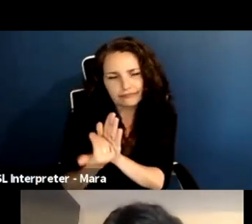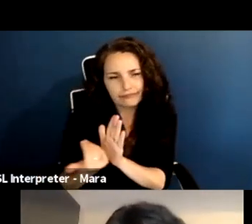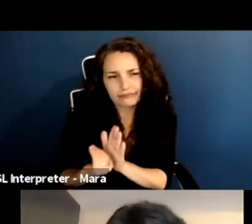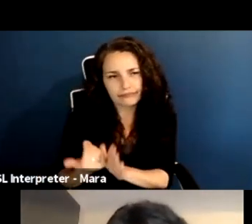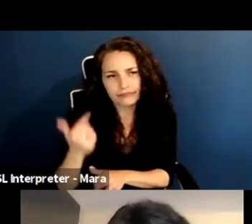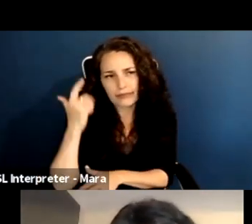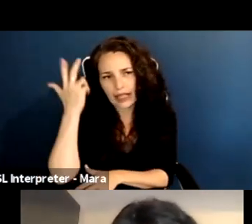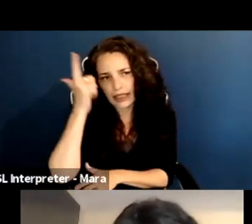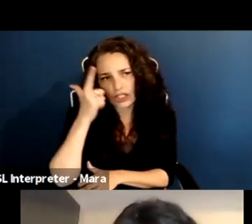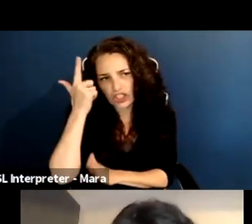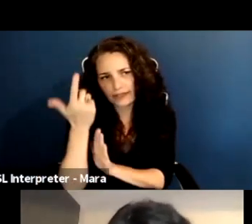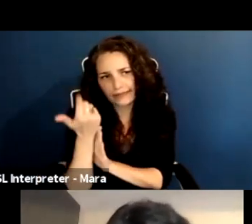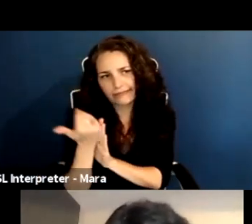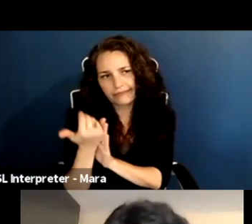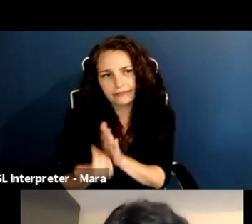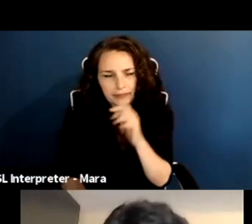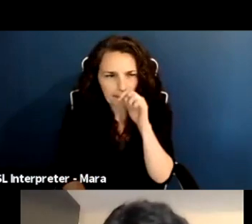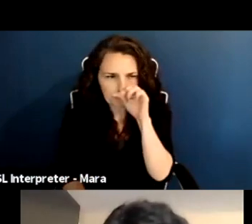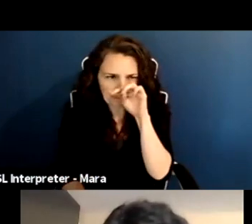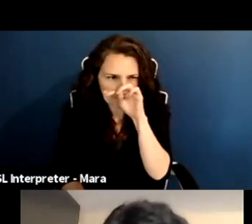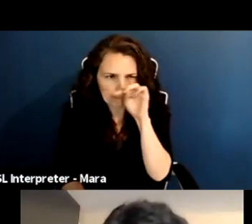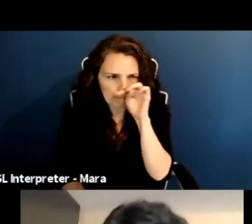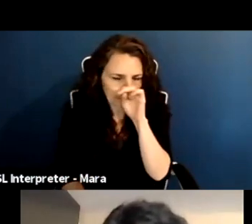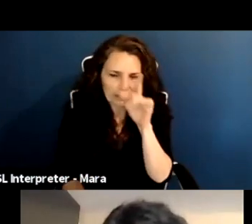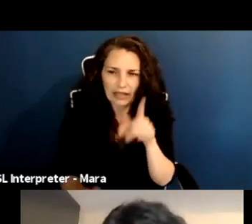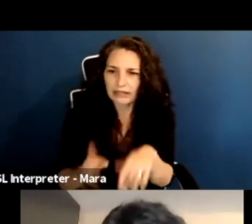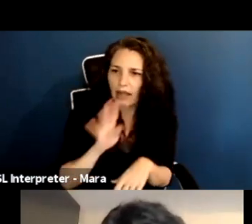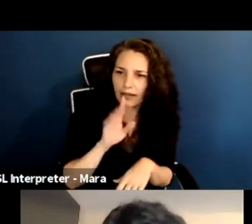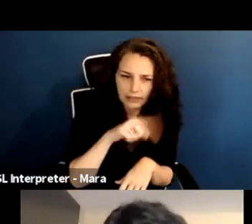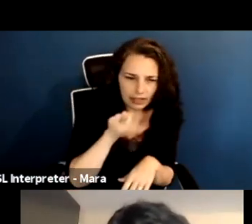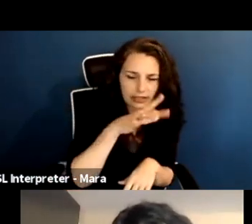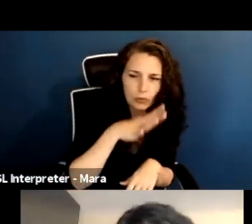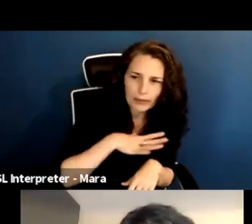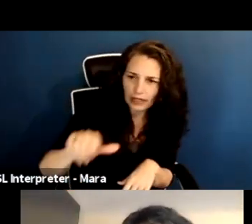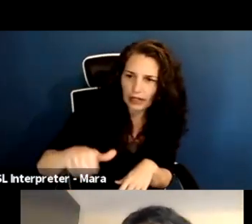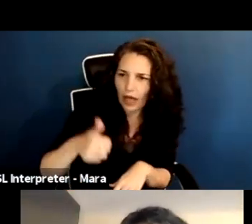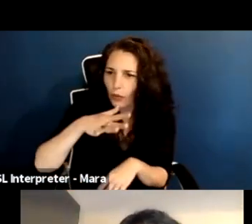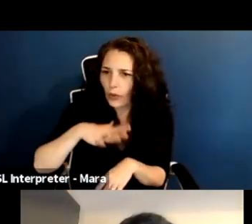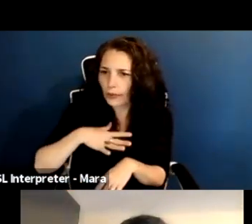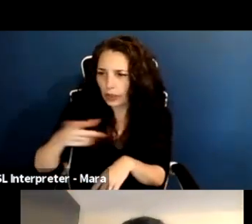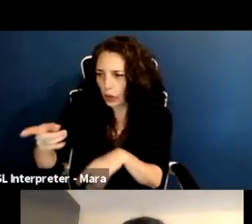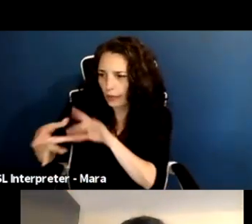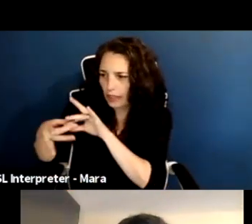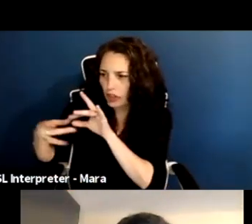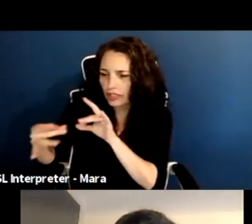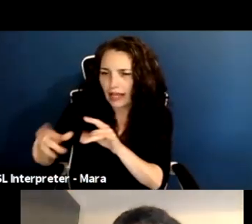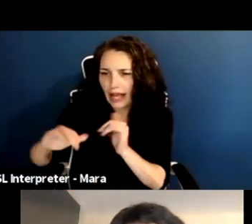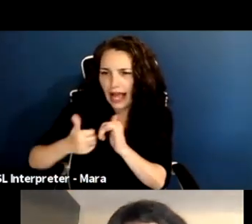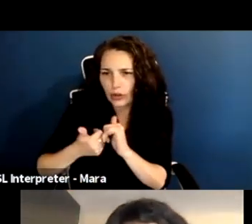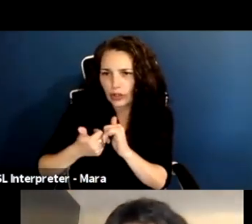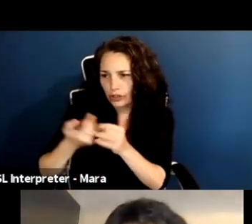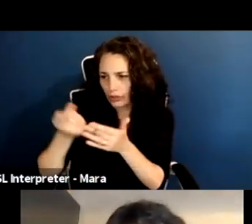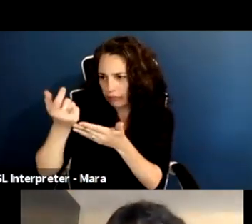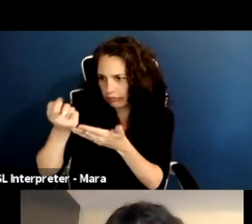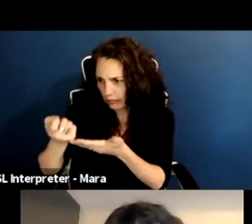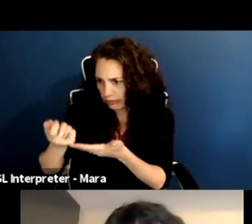who you covered, how do you winnow it down to what is it? 12 to 16 minutes per story?